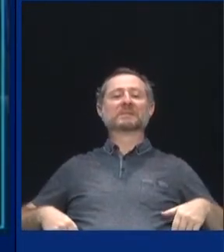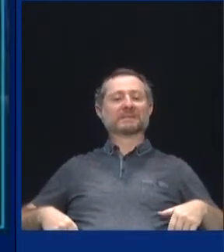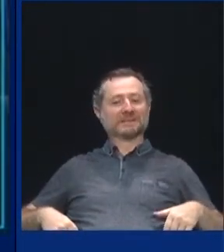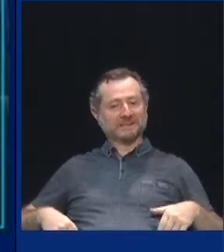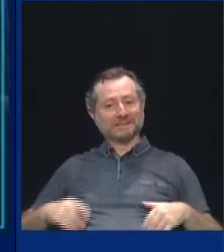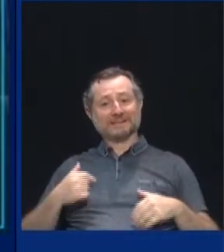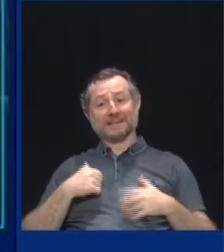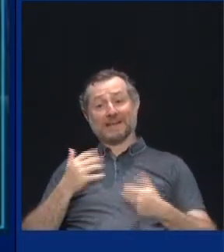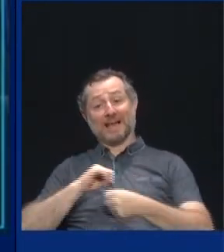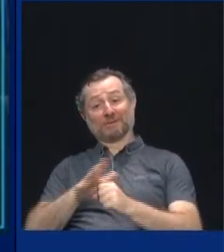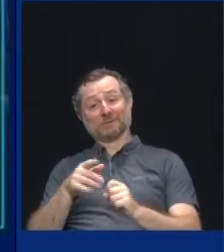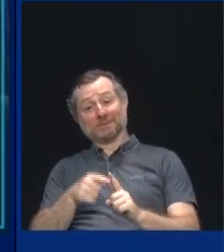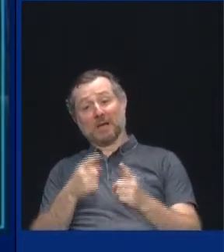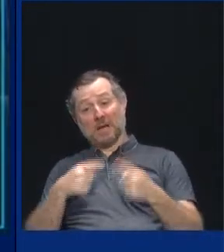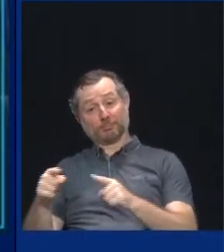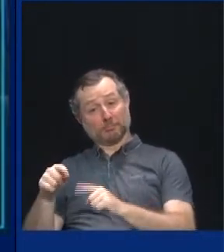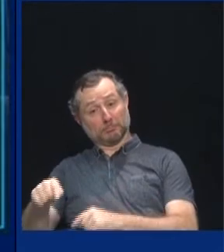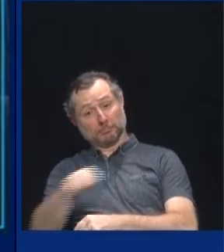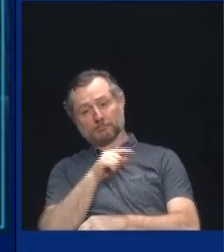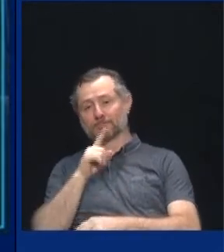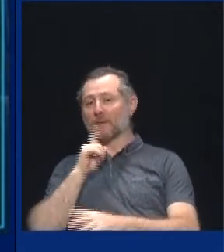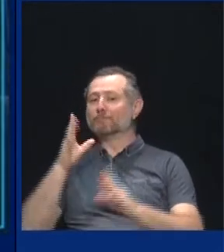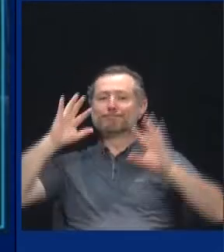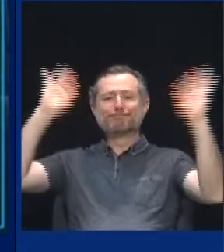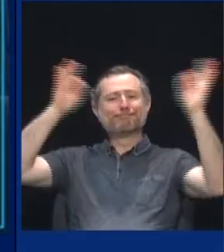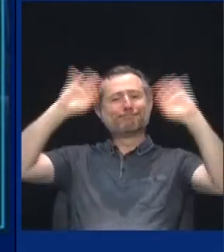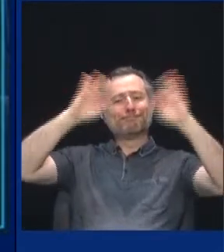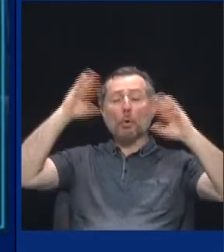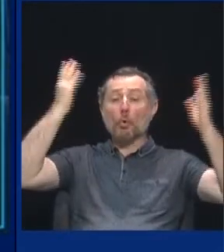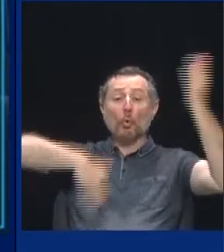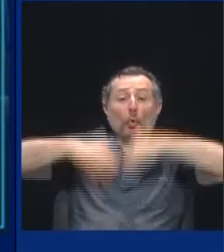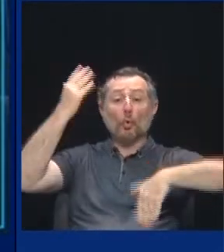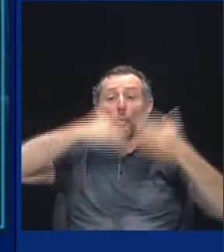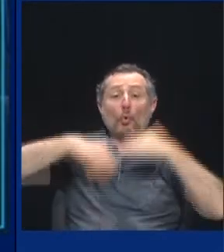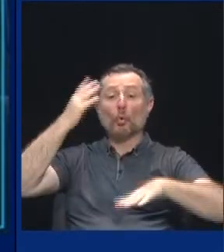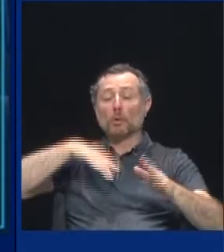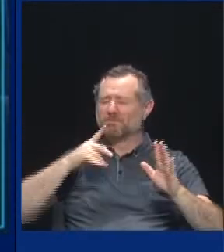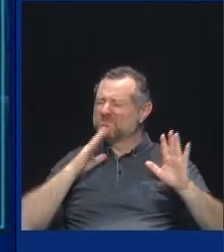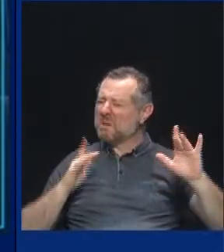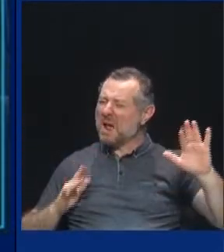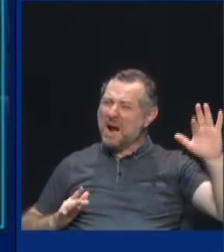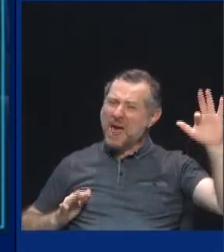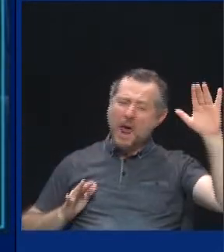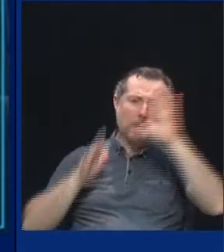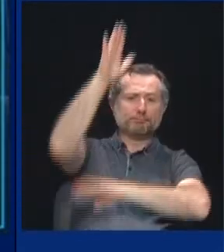COMING INTO JFK AND COMING INTO AND LAND NOO ING HERE. AND IT WAS COMING IN FOR MONTHS AND WE DISCOVERED IT BEFORE IT